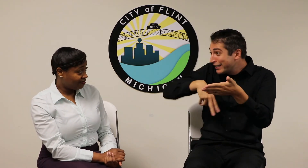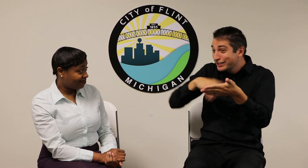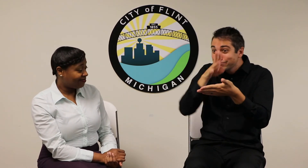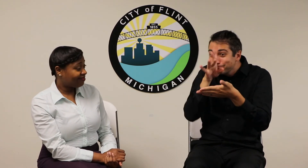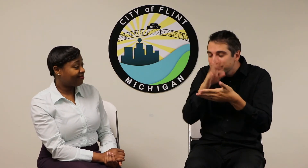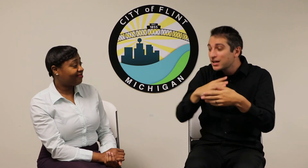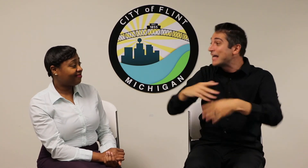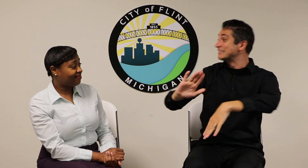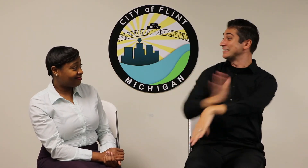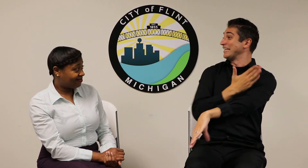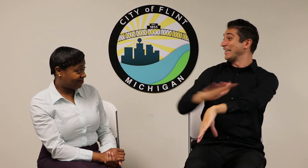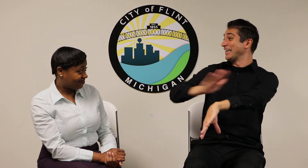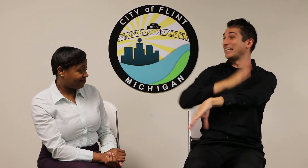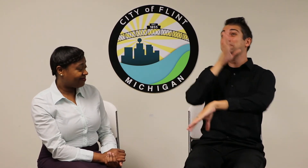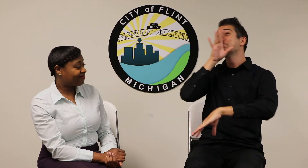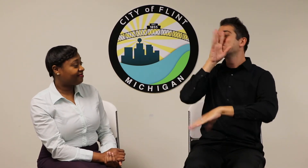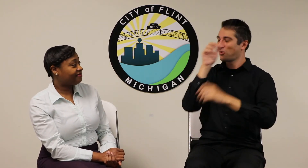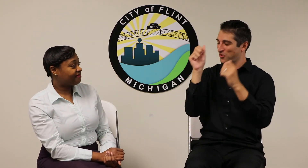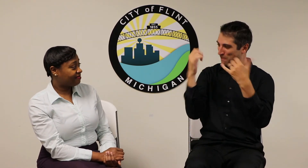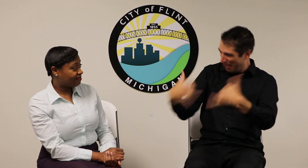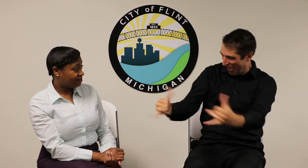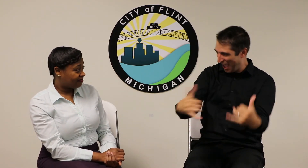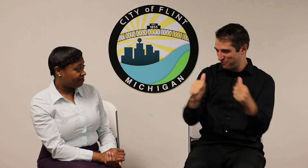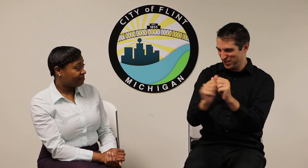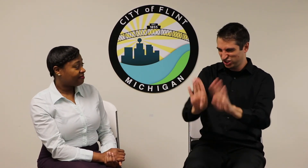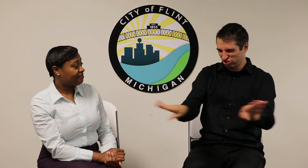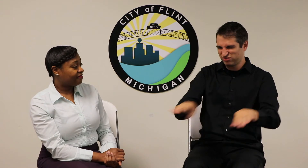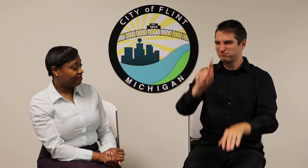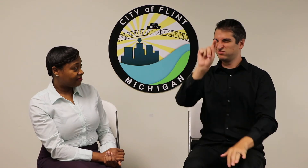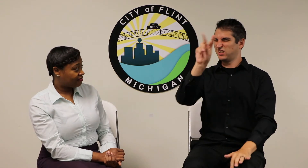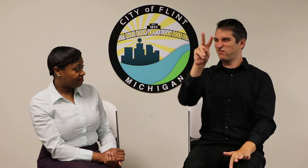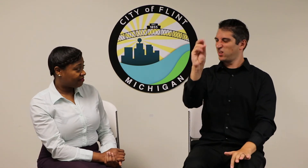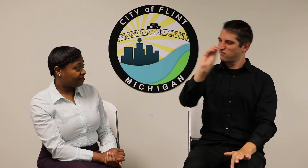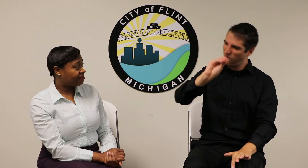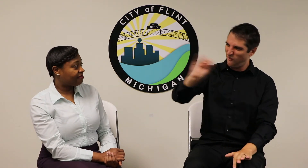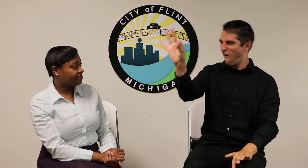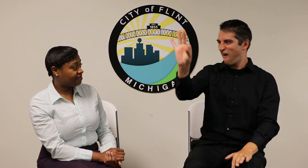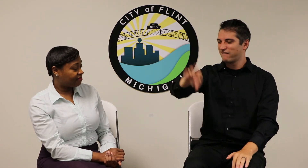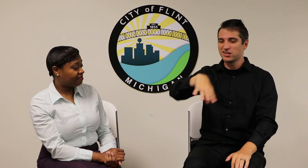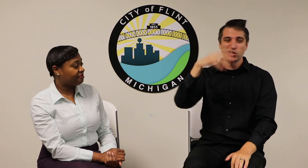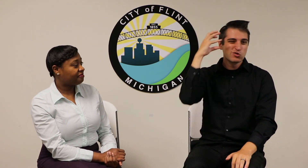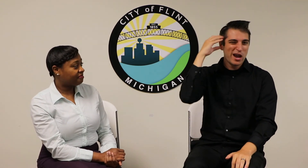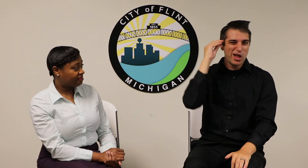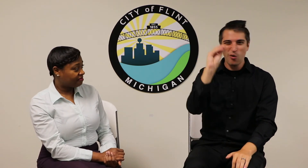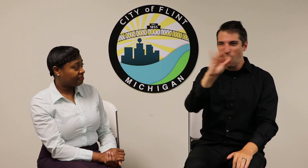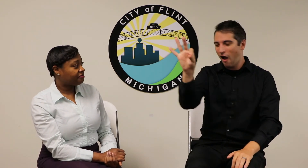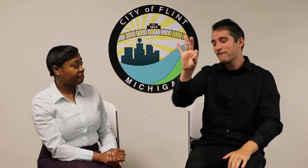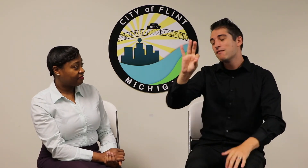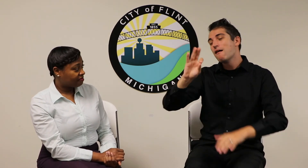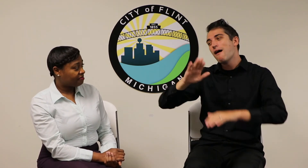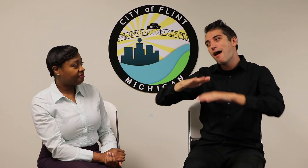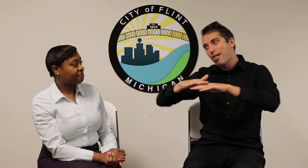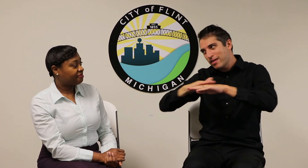remember read, sing and play with your child, turn off the TV and the radio at